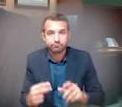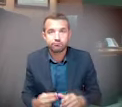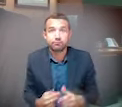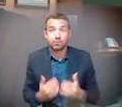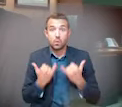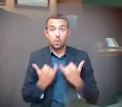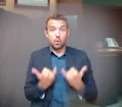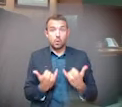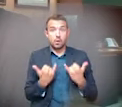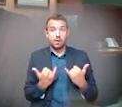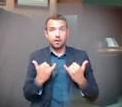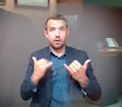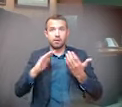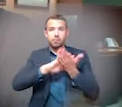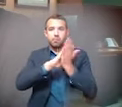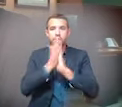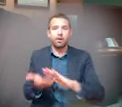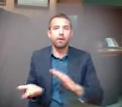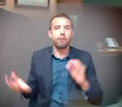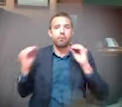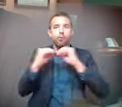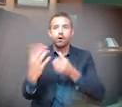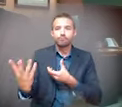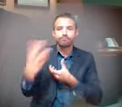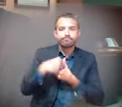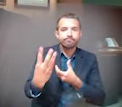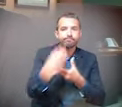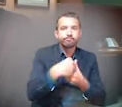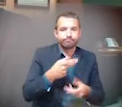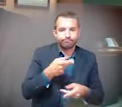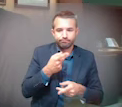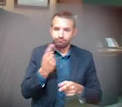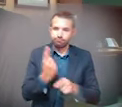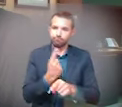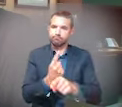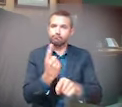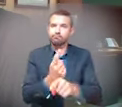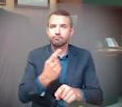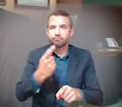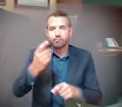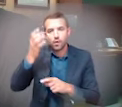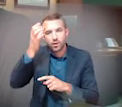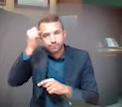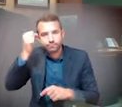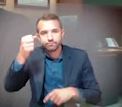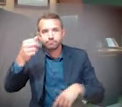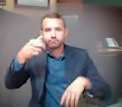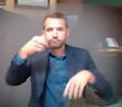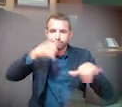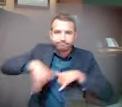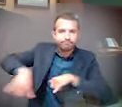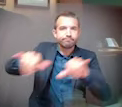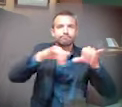to digest it as recognizing it is the right thing to do. It's becoming more common sense, and again, as Le Derick was saying earlier,